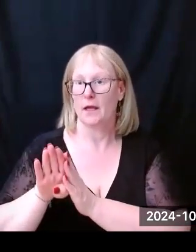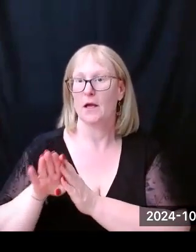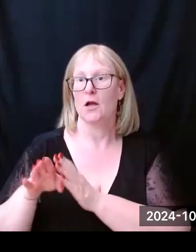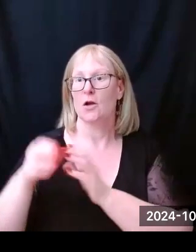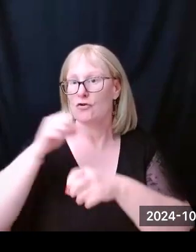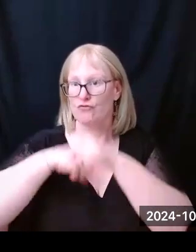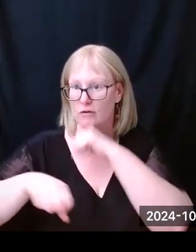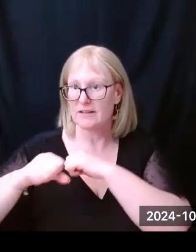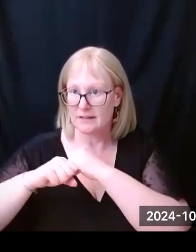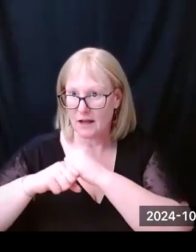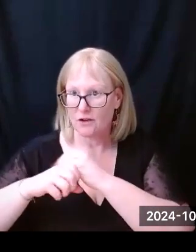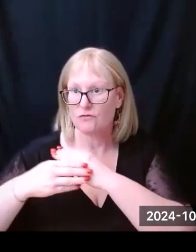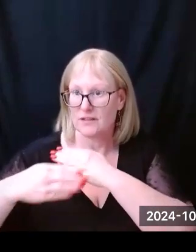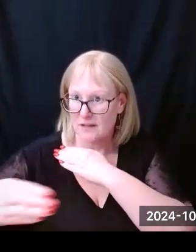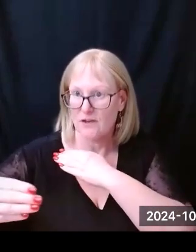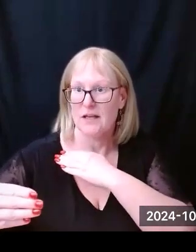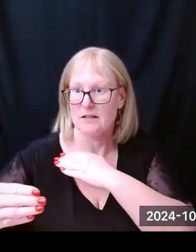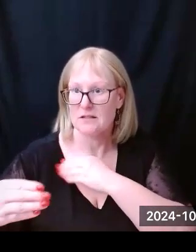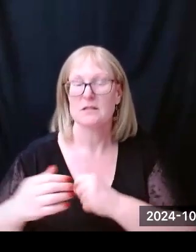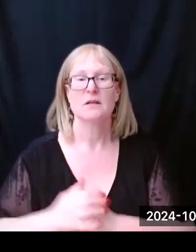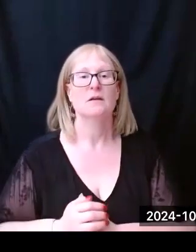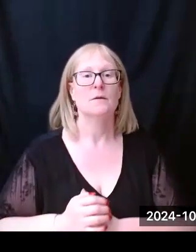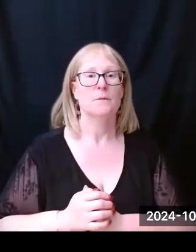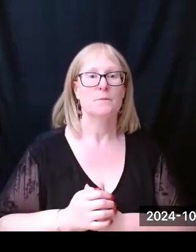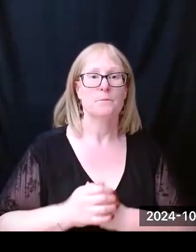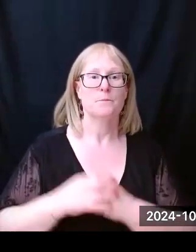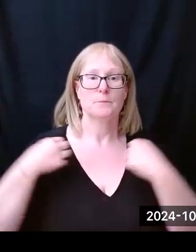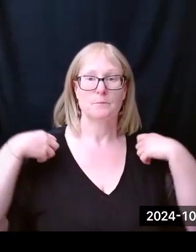So that's there for you. I will leave it up for a few more seconds.